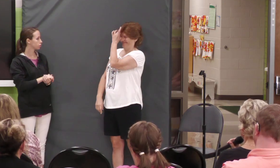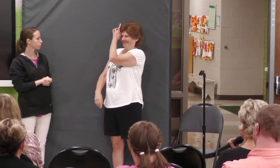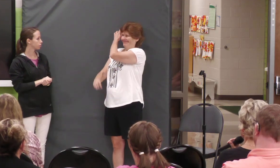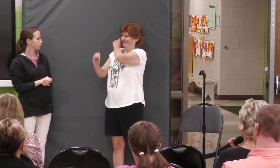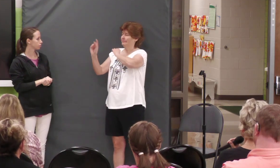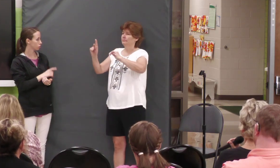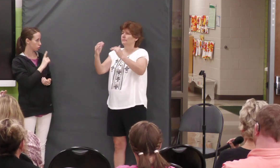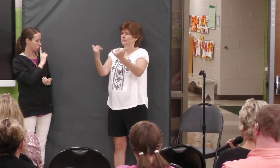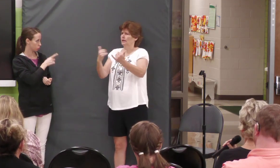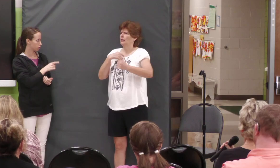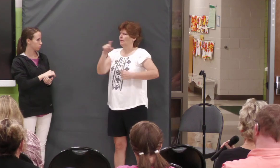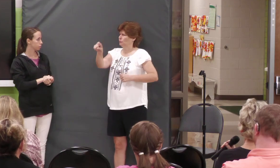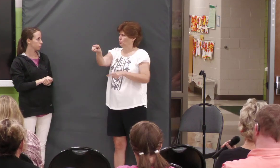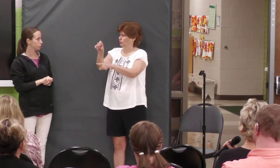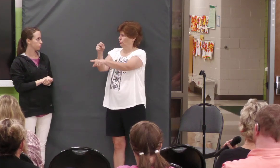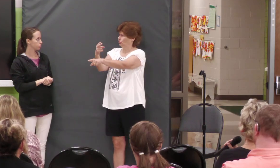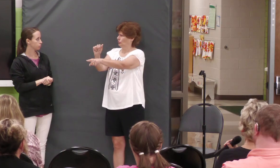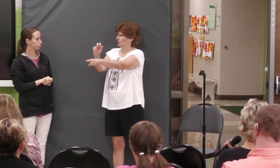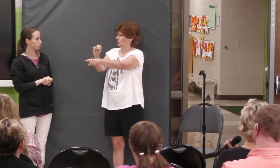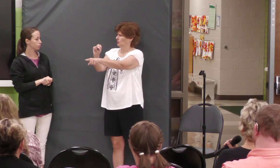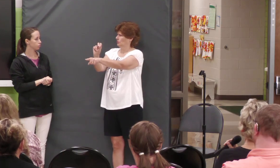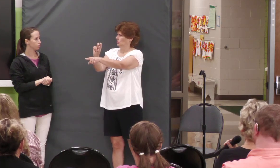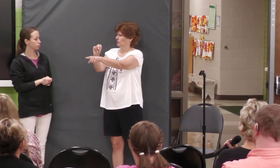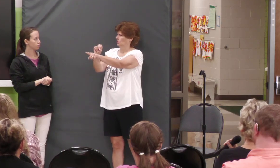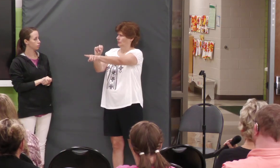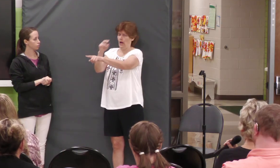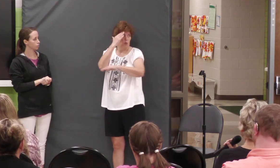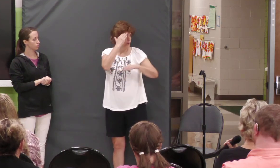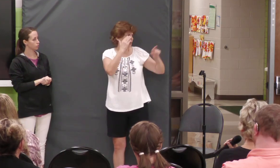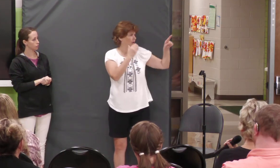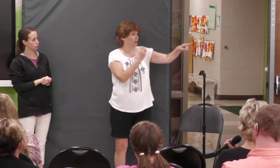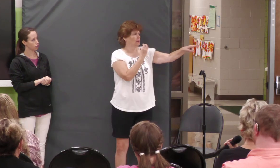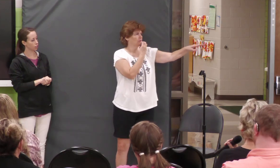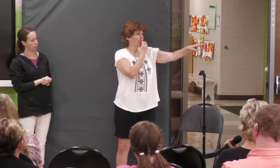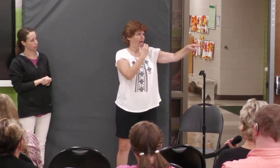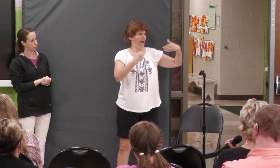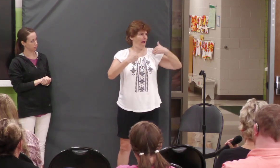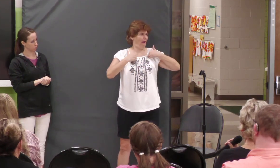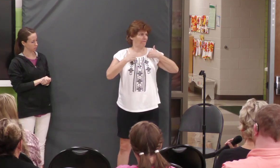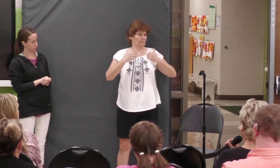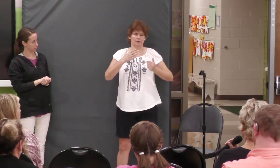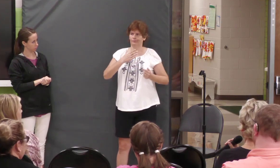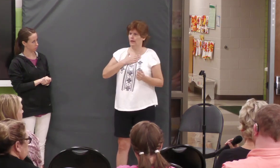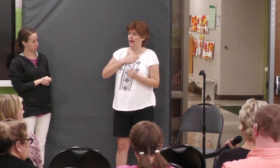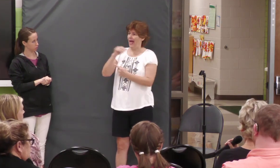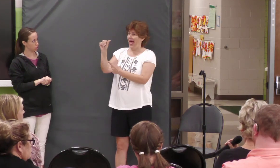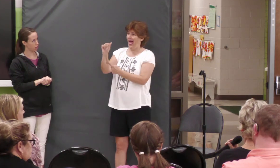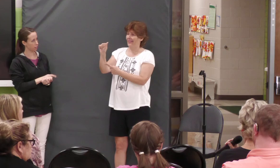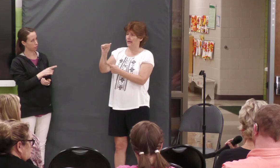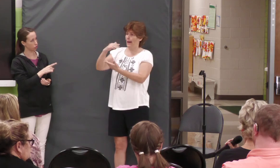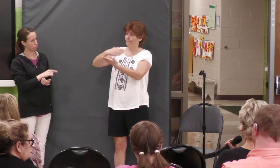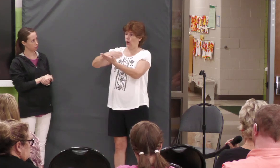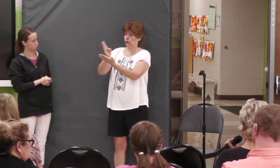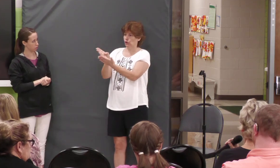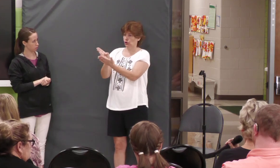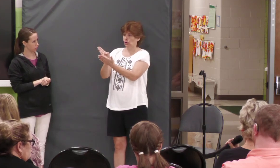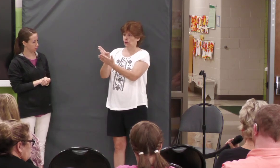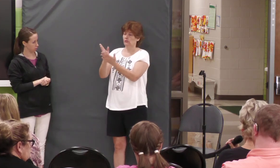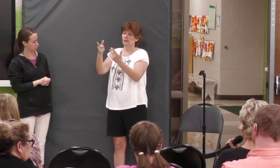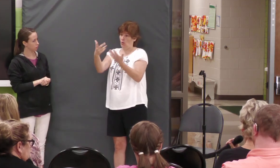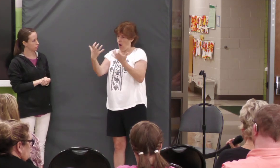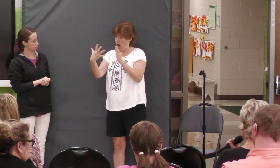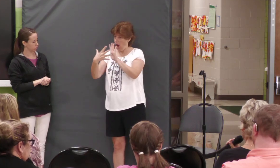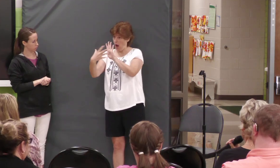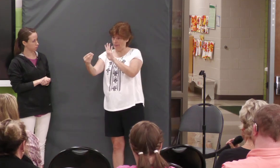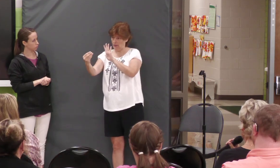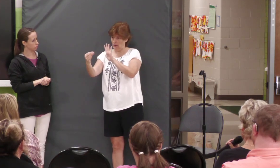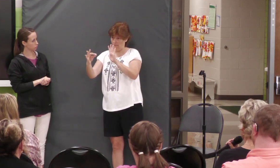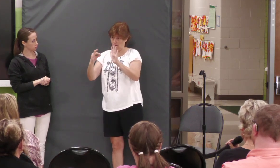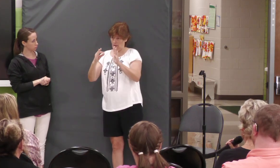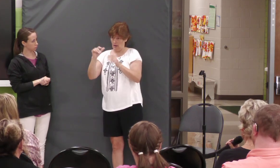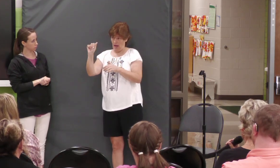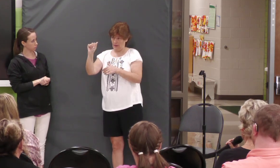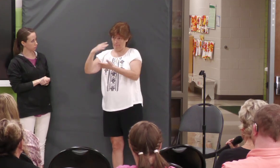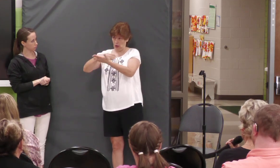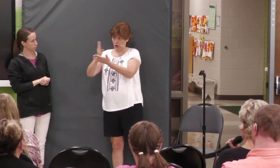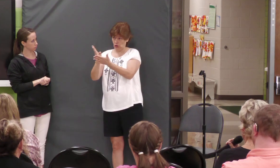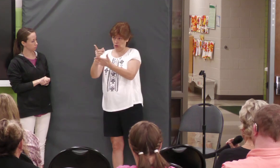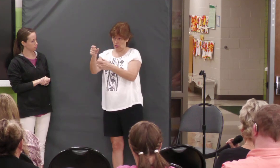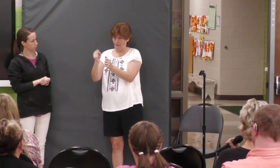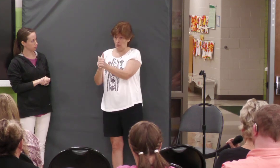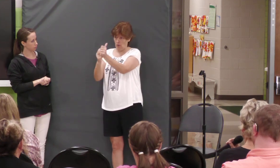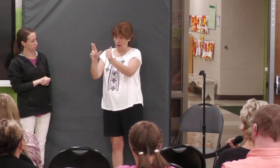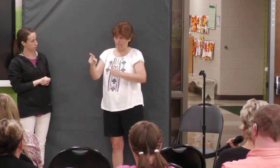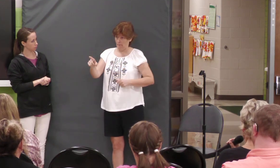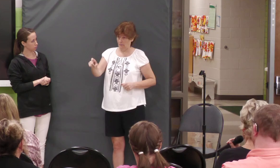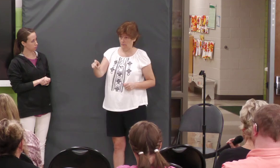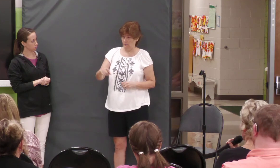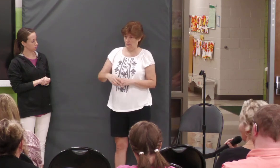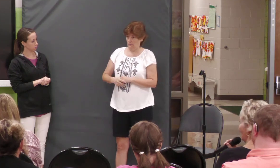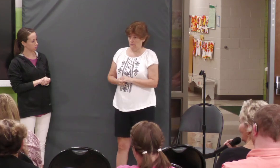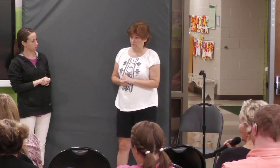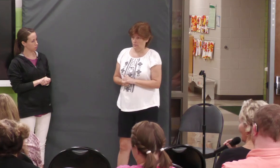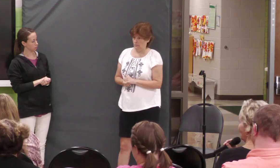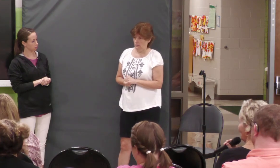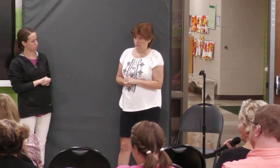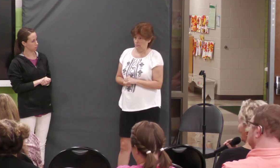sure now I want to ask Sharon and Dr pet do you do you have a copy of the